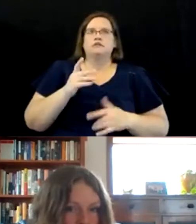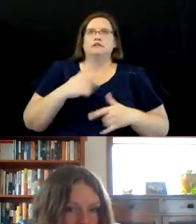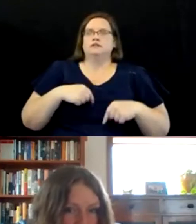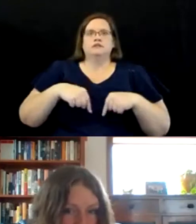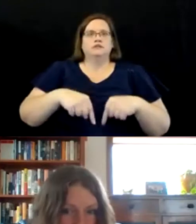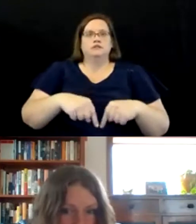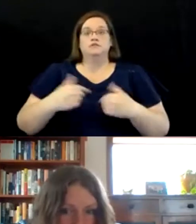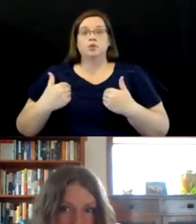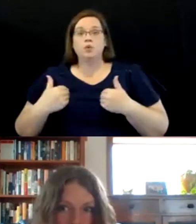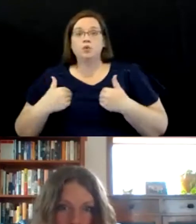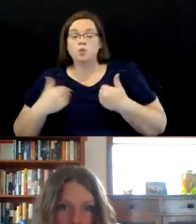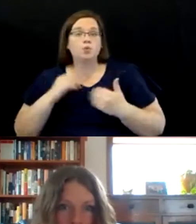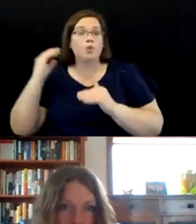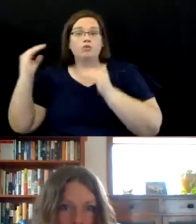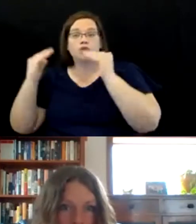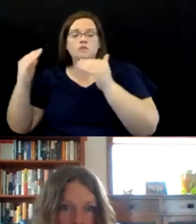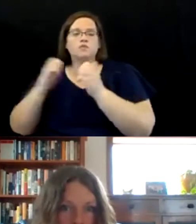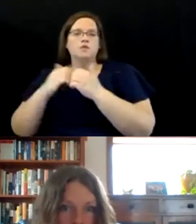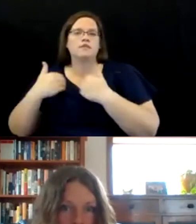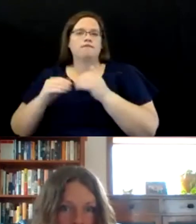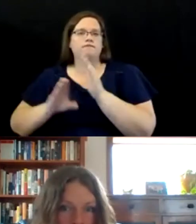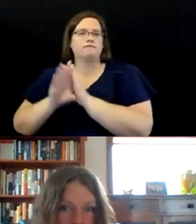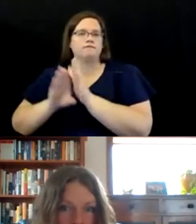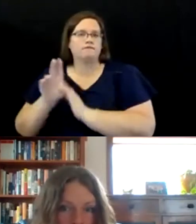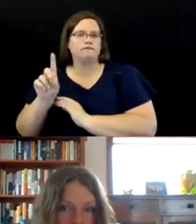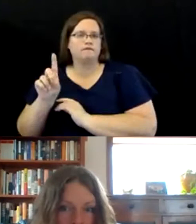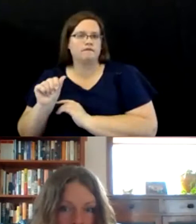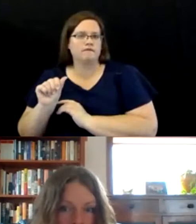or maybe adults with developmental disabilities. Because there are some